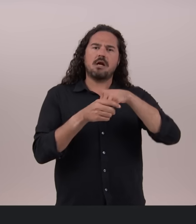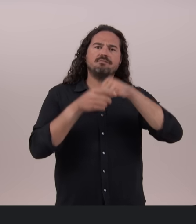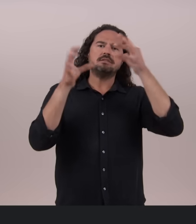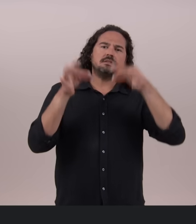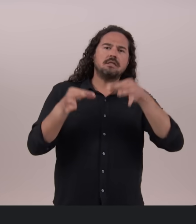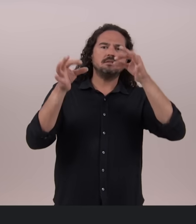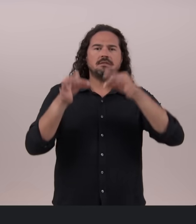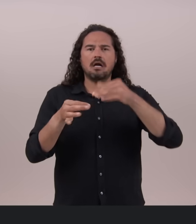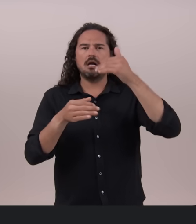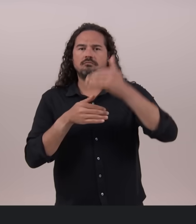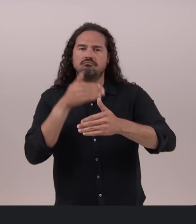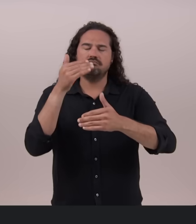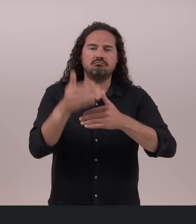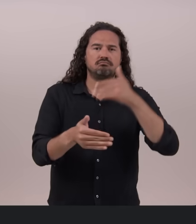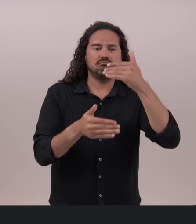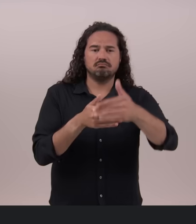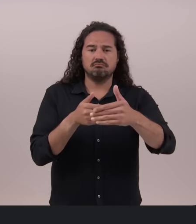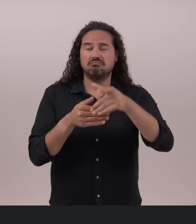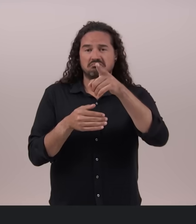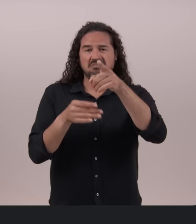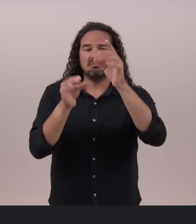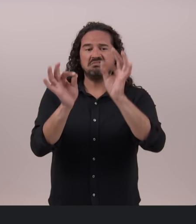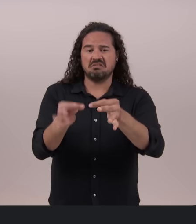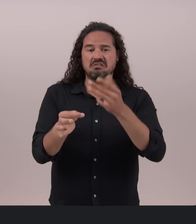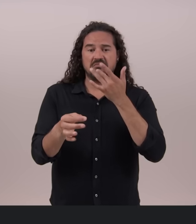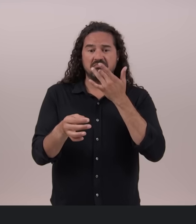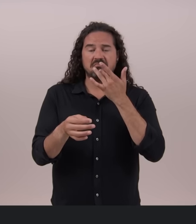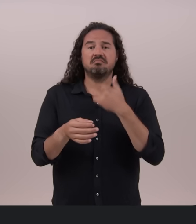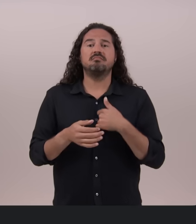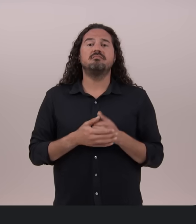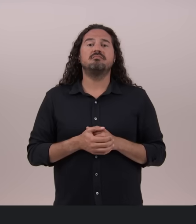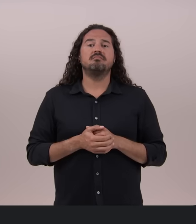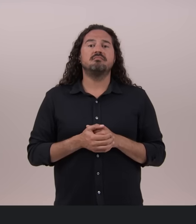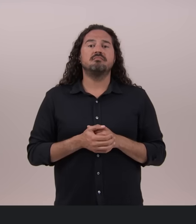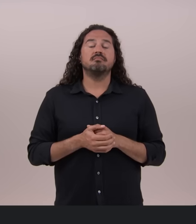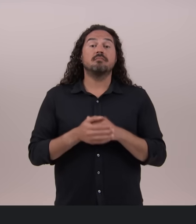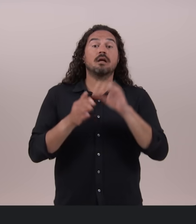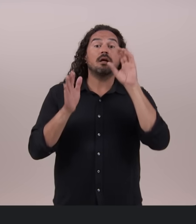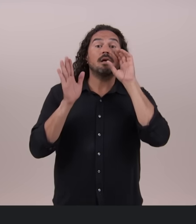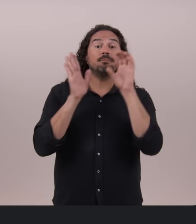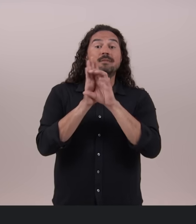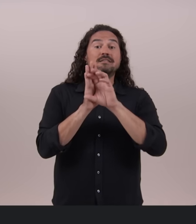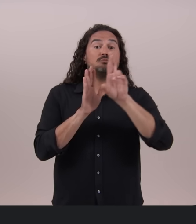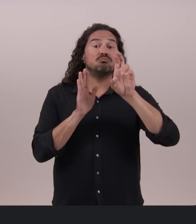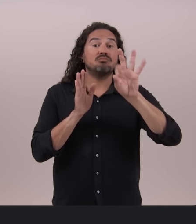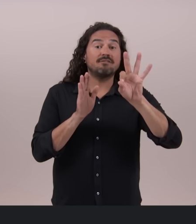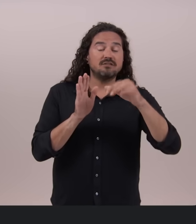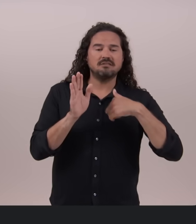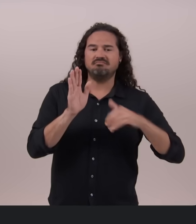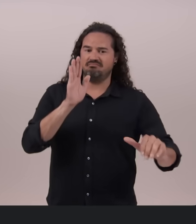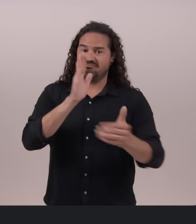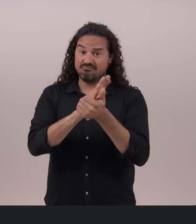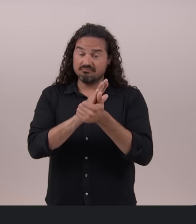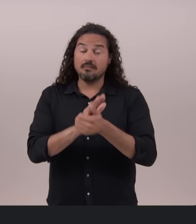by selecting Guided Migration. I can attach reference images or even some custom skills,